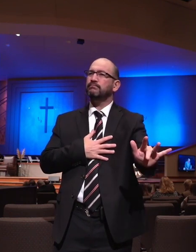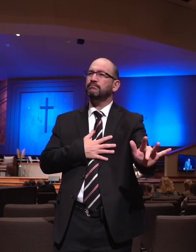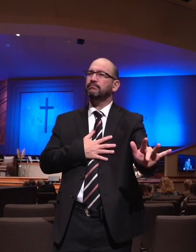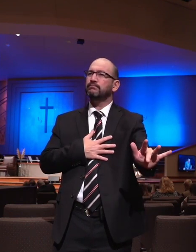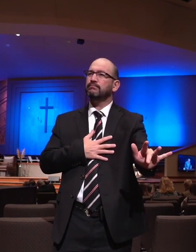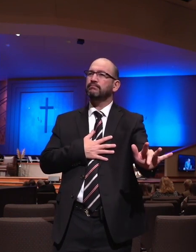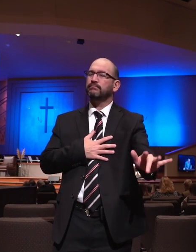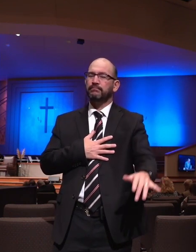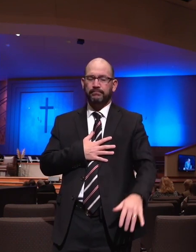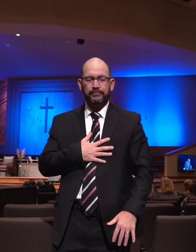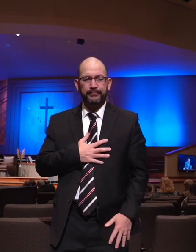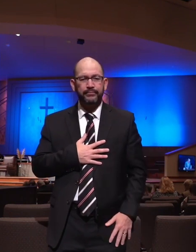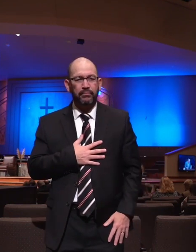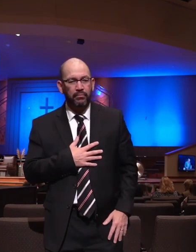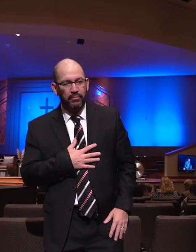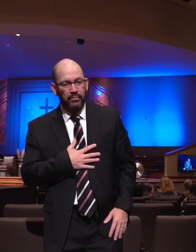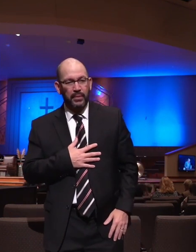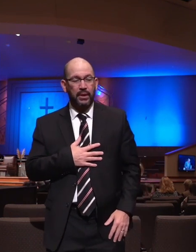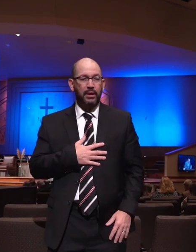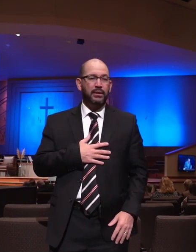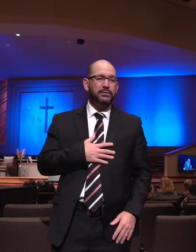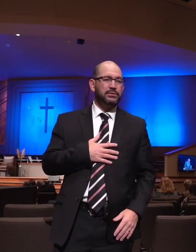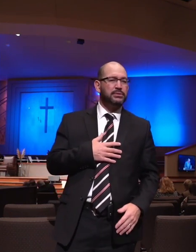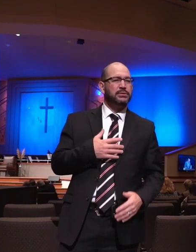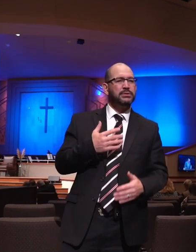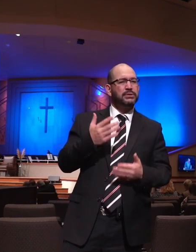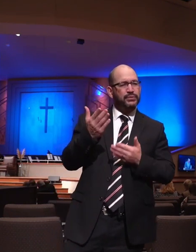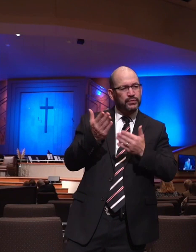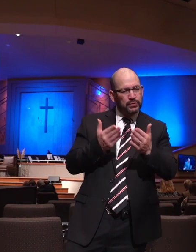a little maid and she waited on Naaman's wife